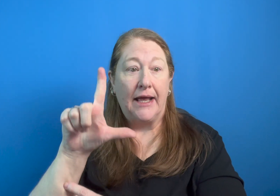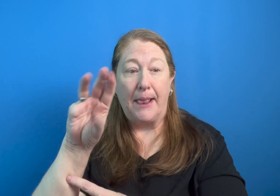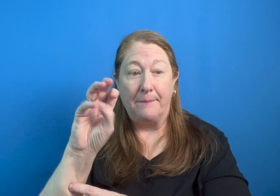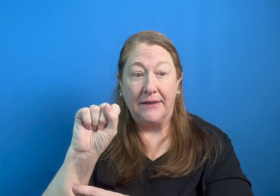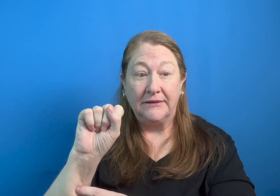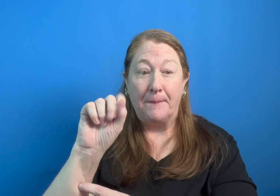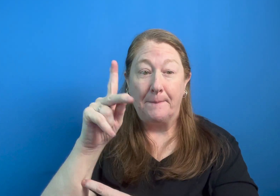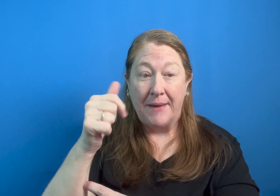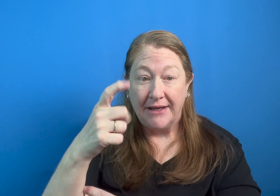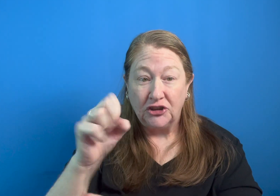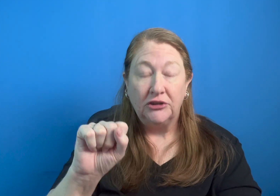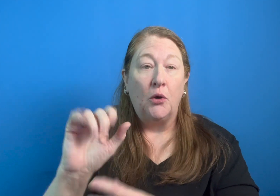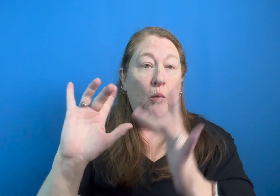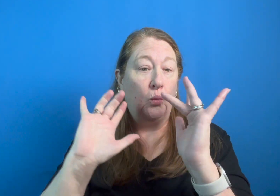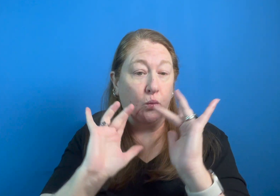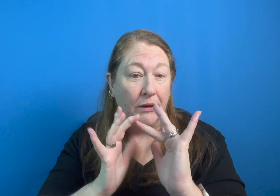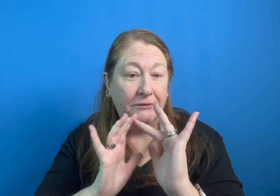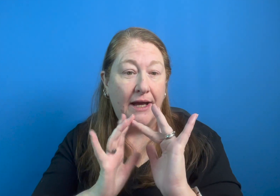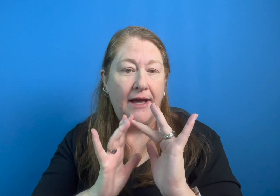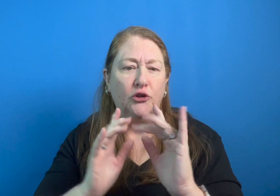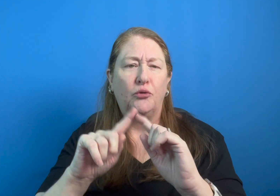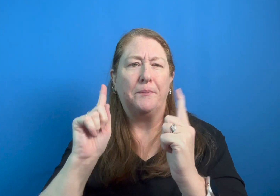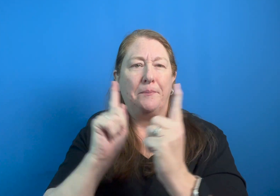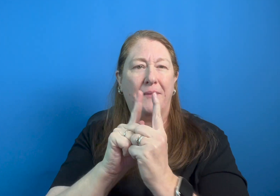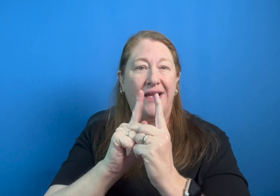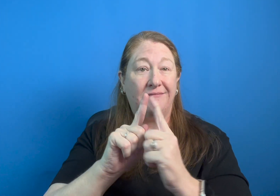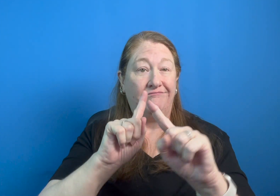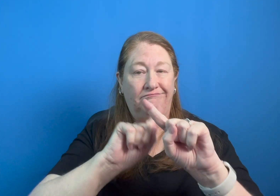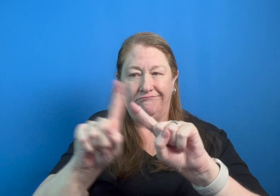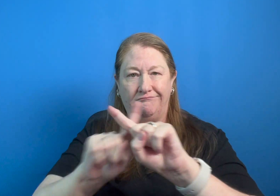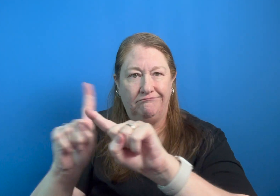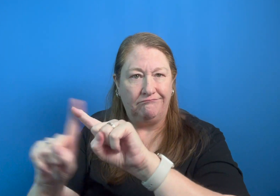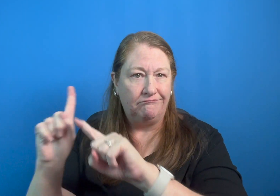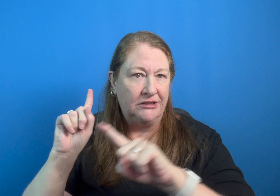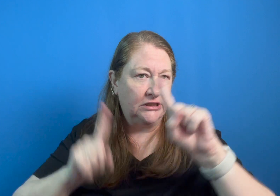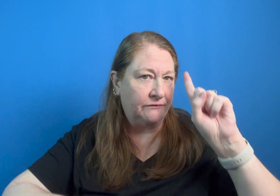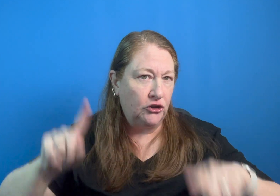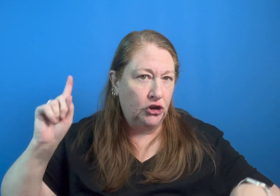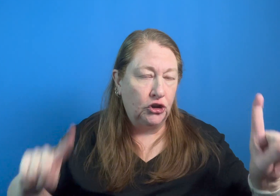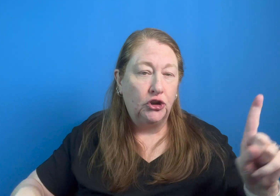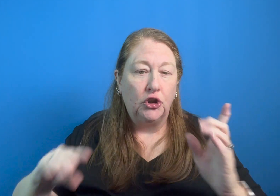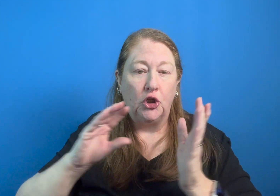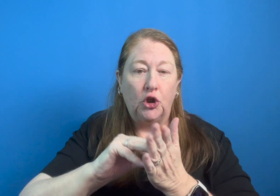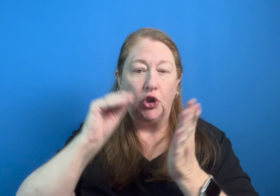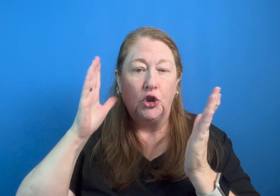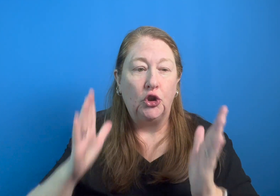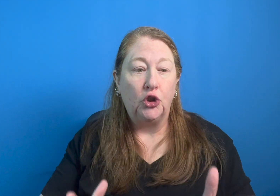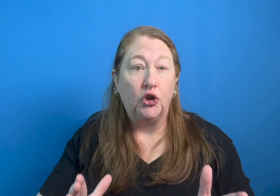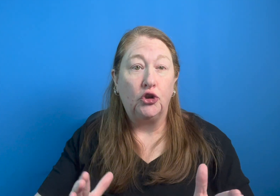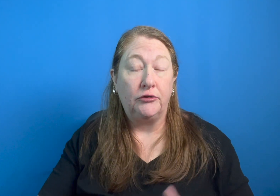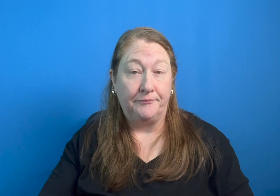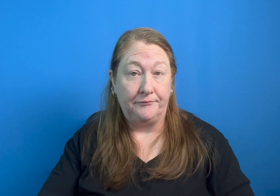LMS pages, and web pages to meet the needs of diverse learners.